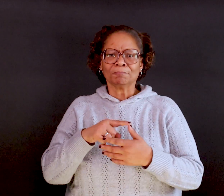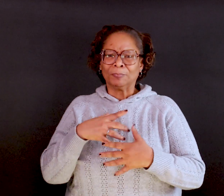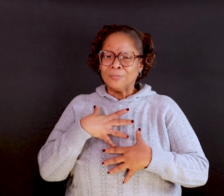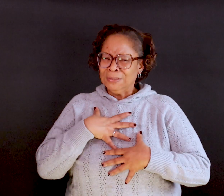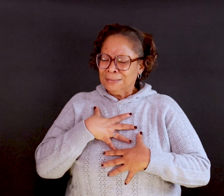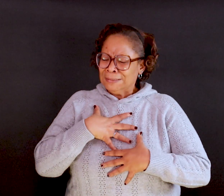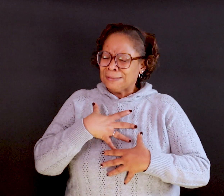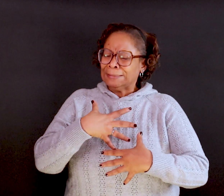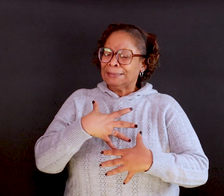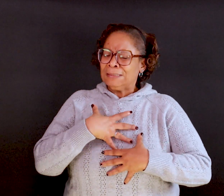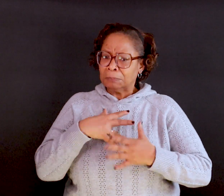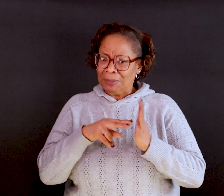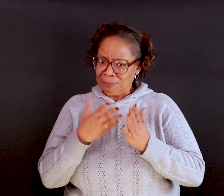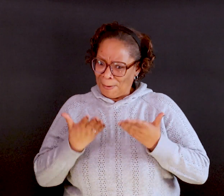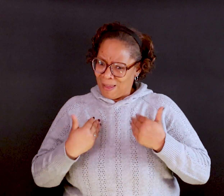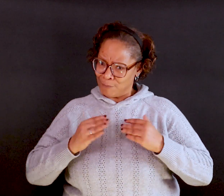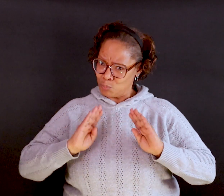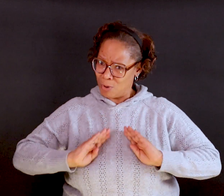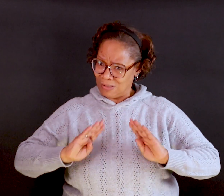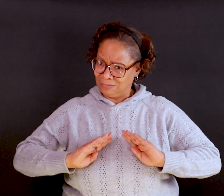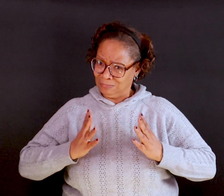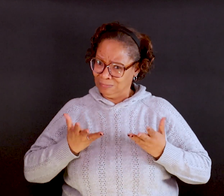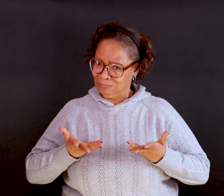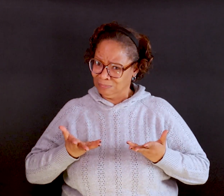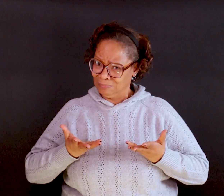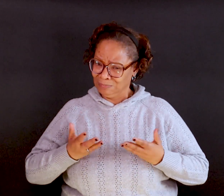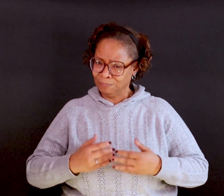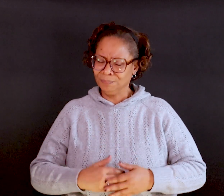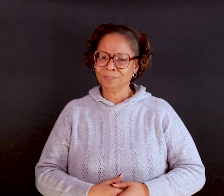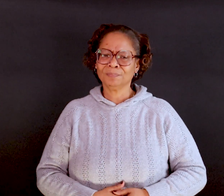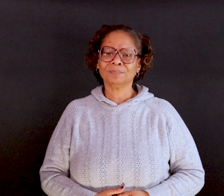Wheezing Indicator of bronchiolitis